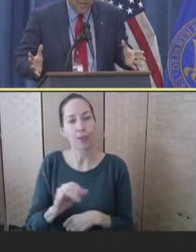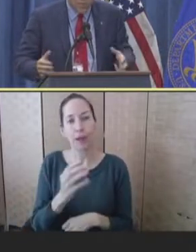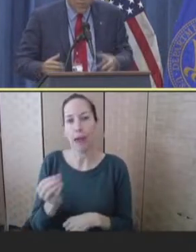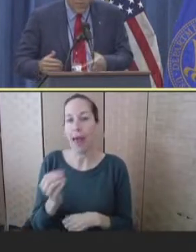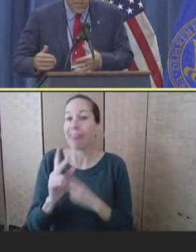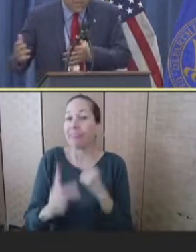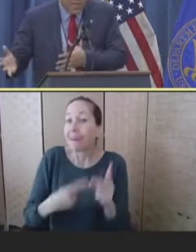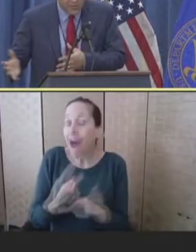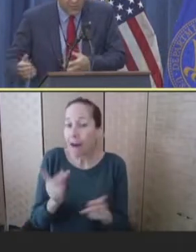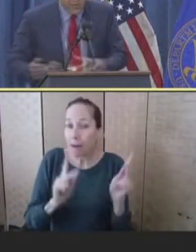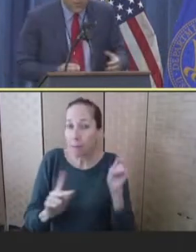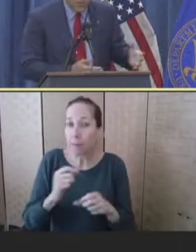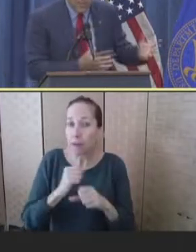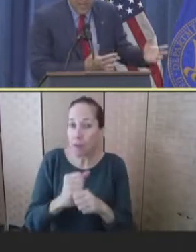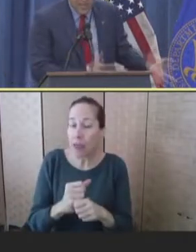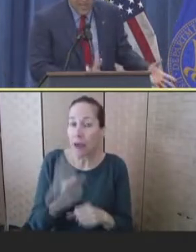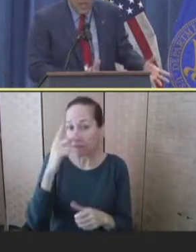Can we protect the elderly? Can we protect the young?